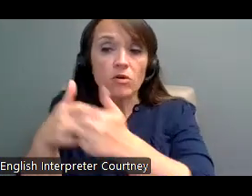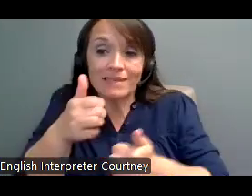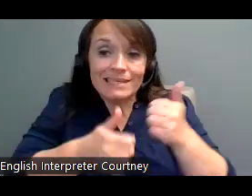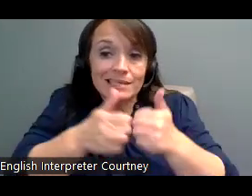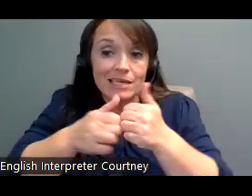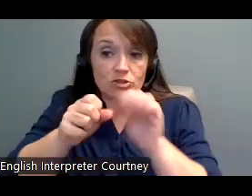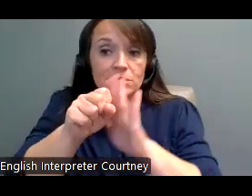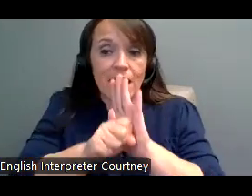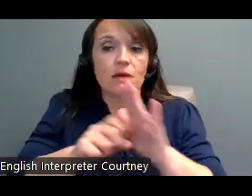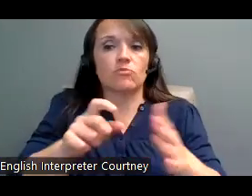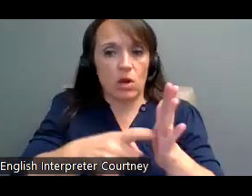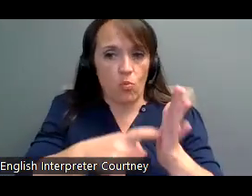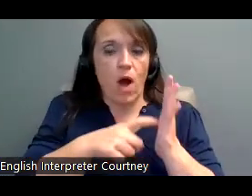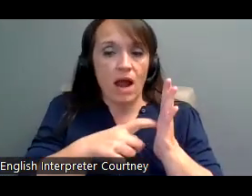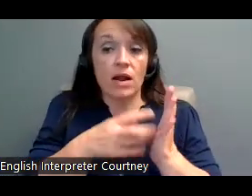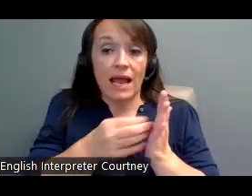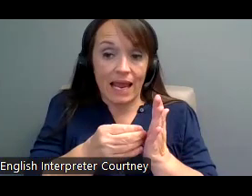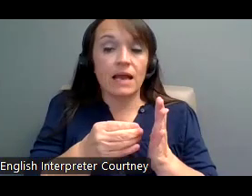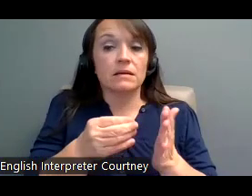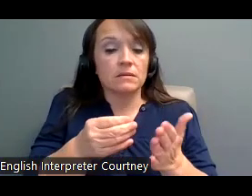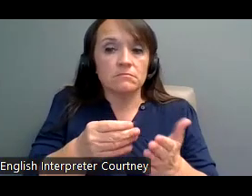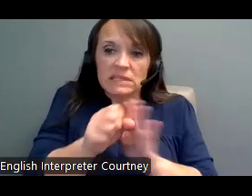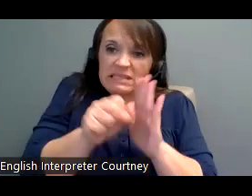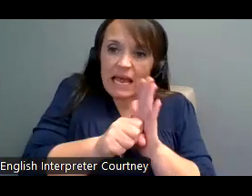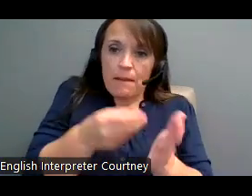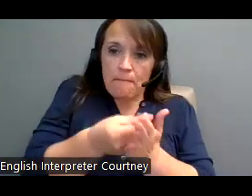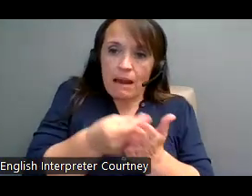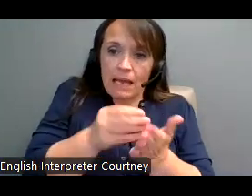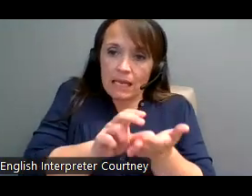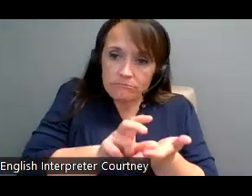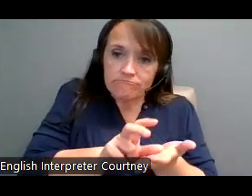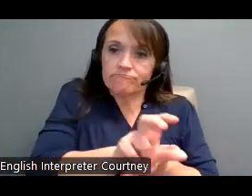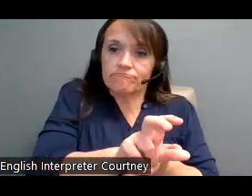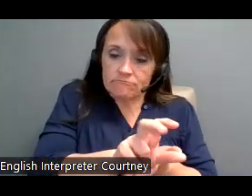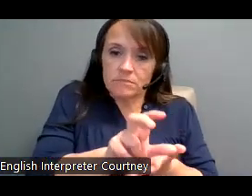they have to allocate state dollars and actually spend state dollars before the federal funds come